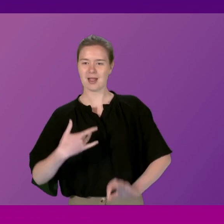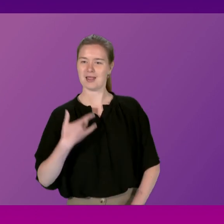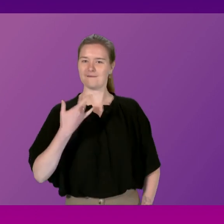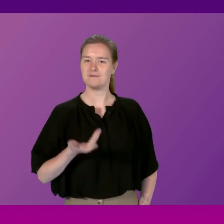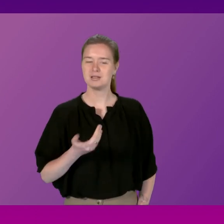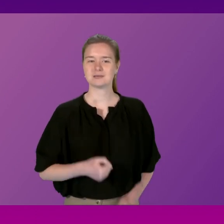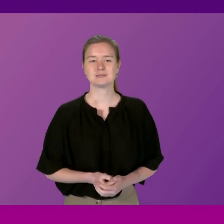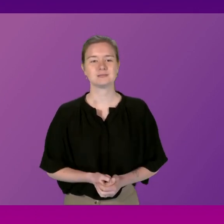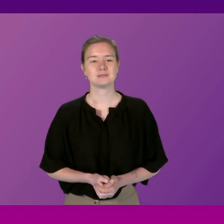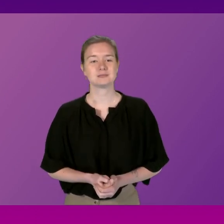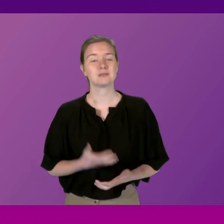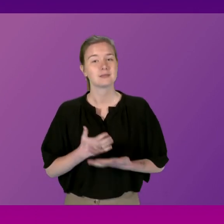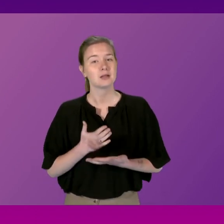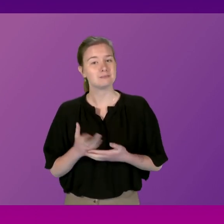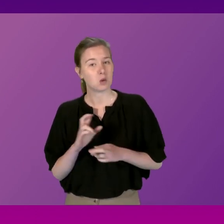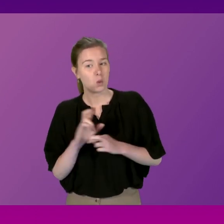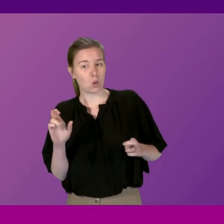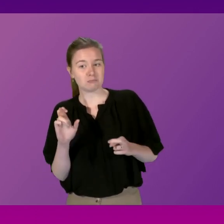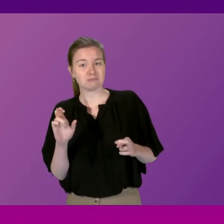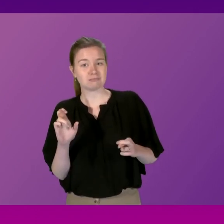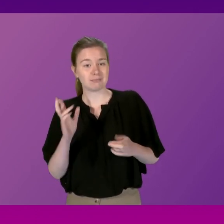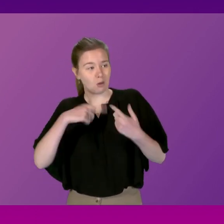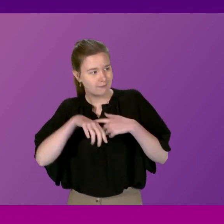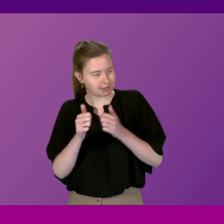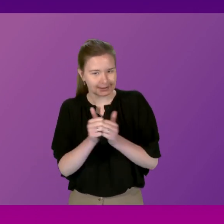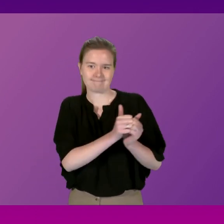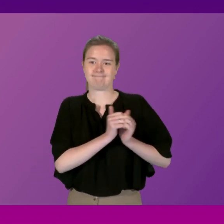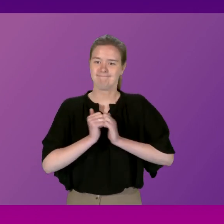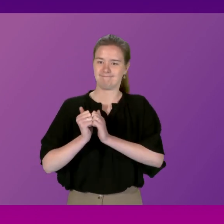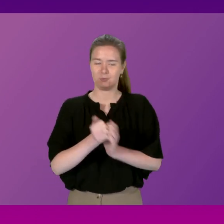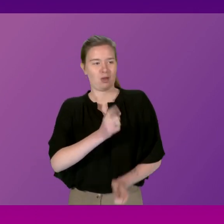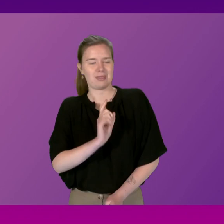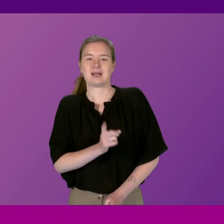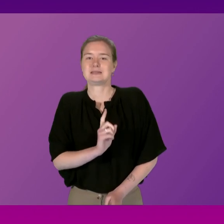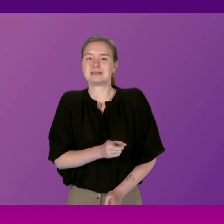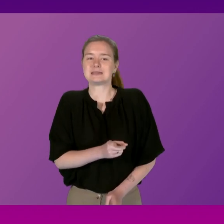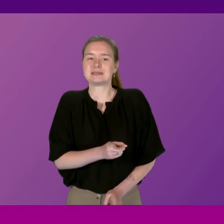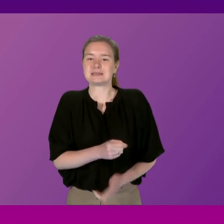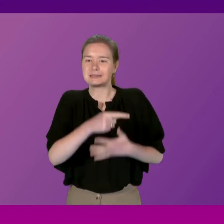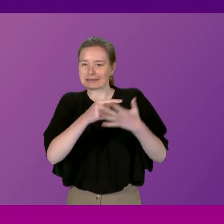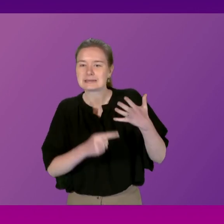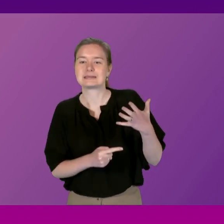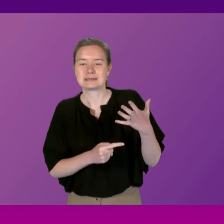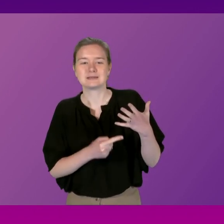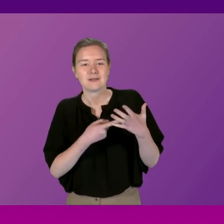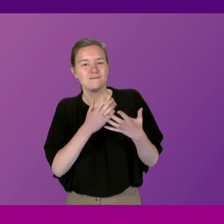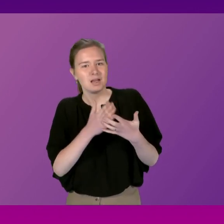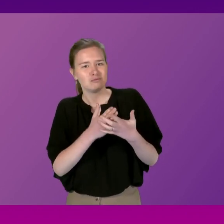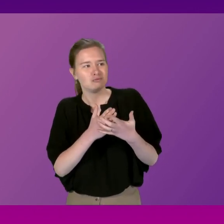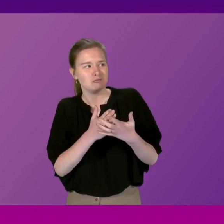I hope that all of us can unite in agreeing that those are extremely laudable aims and